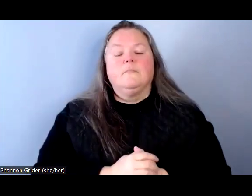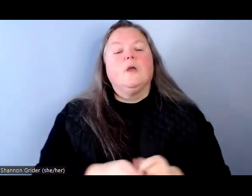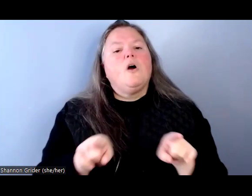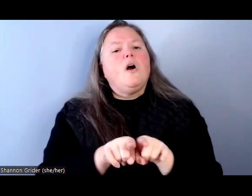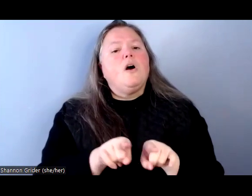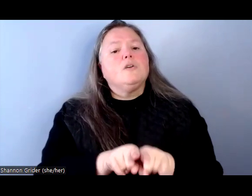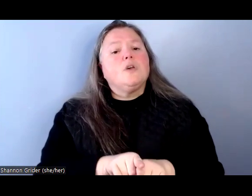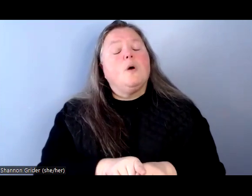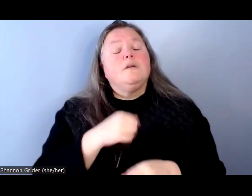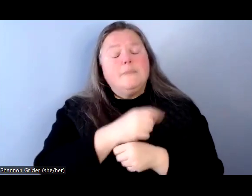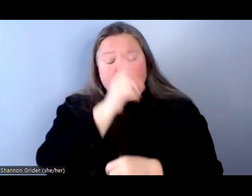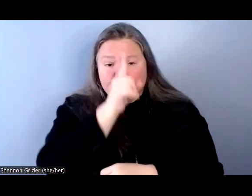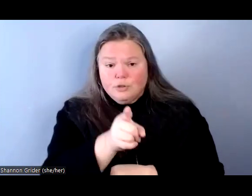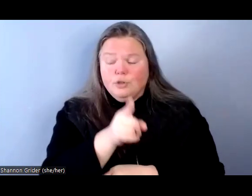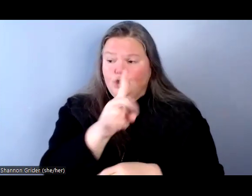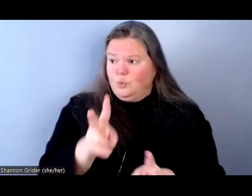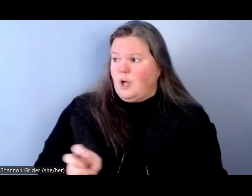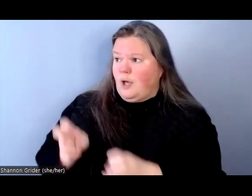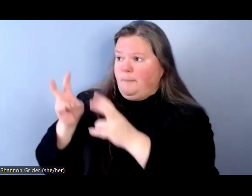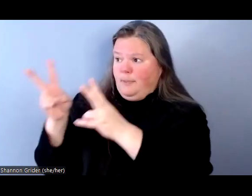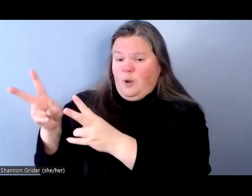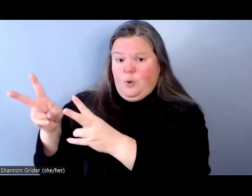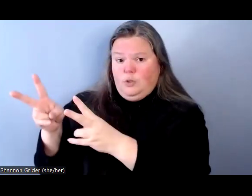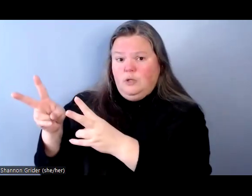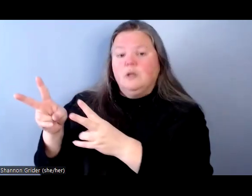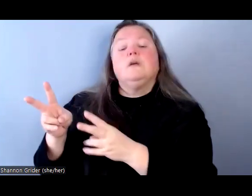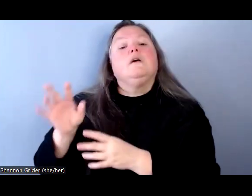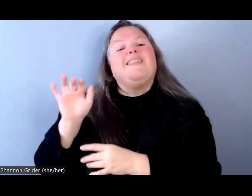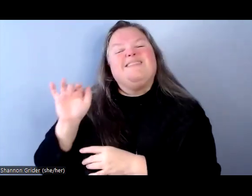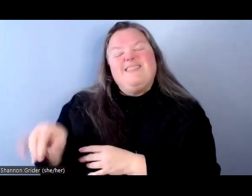Also, please make sure that the certificate you are uploading is